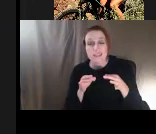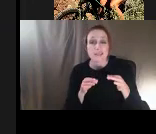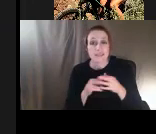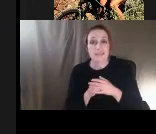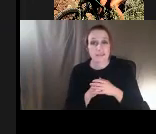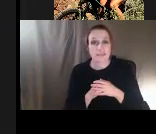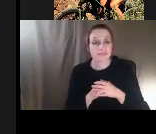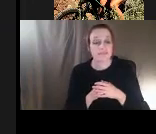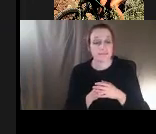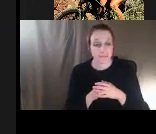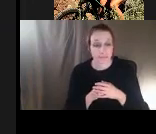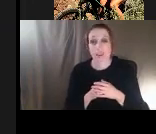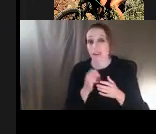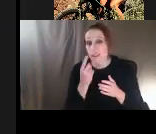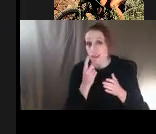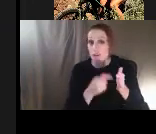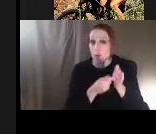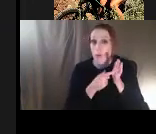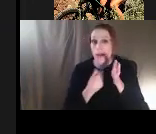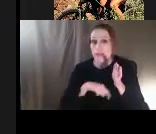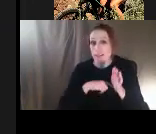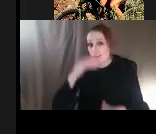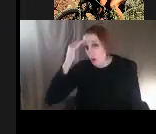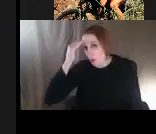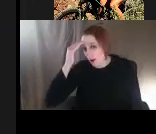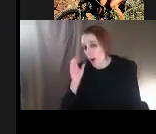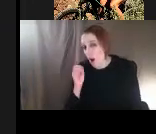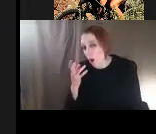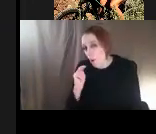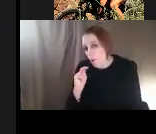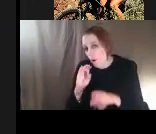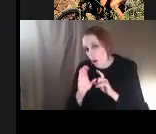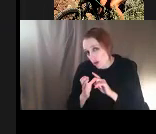in tune with our own culture and worldview, and